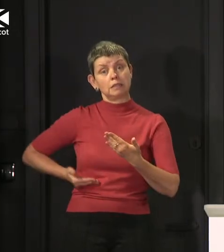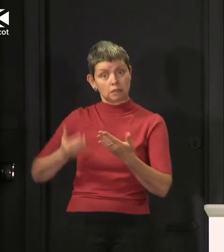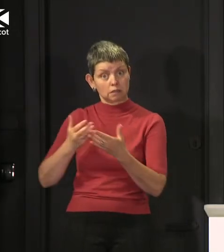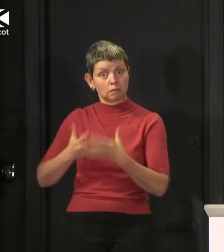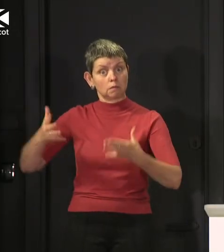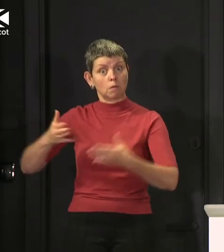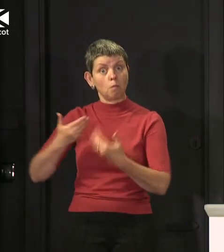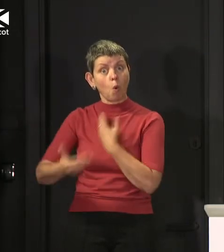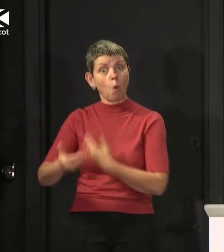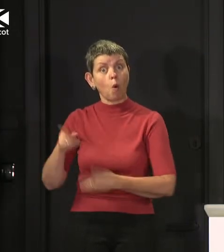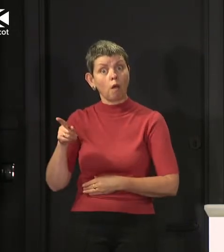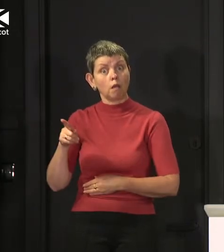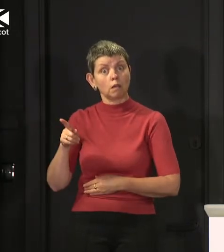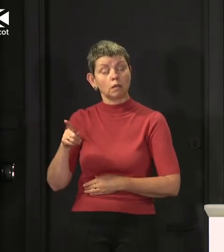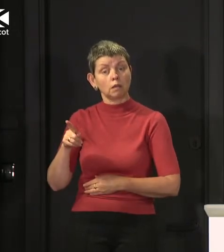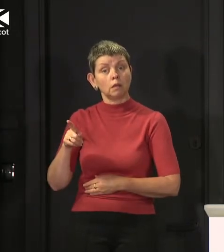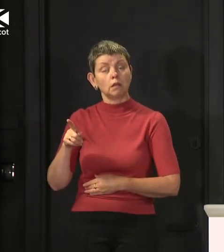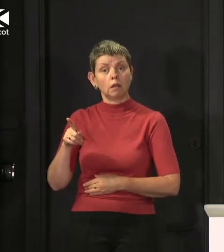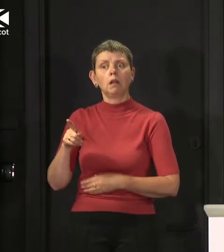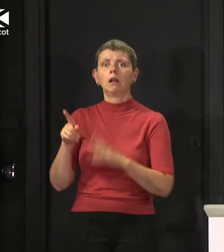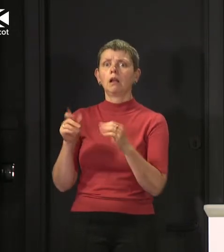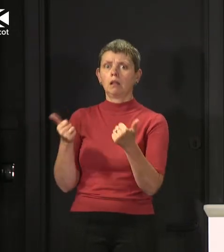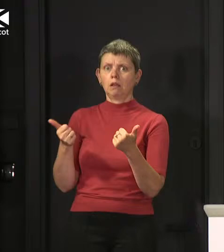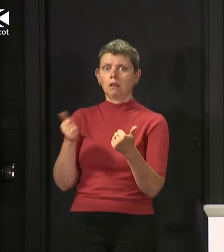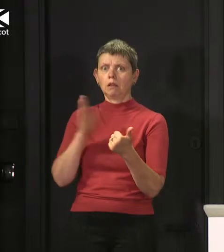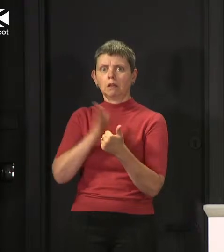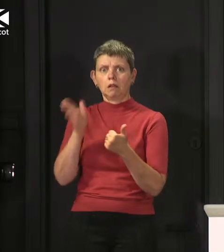has taken the right steps to keep them safe, then they are more likely to go back, and